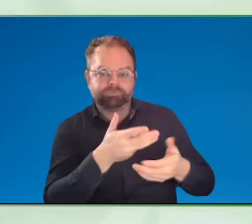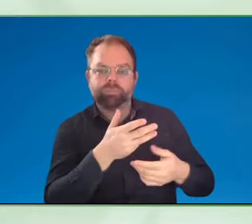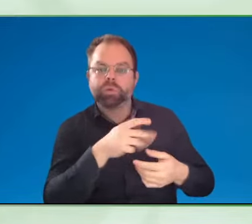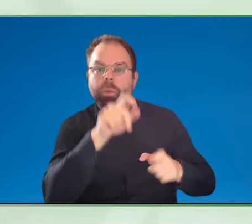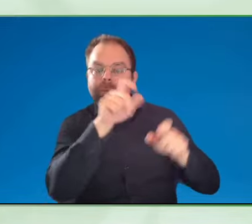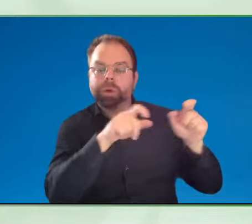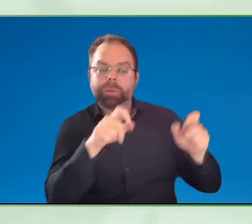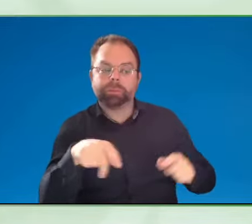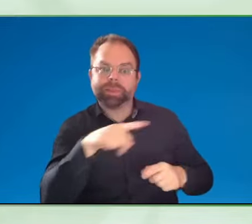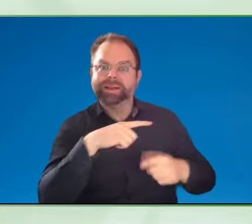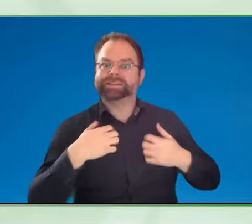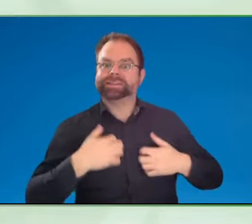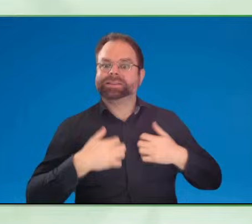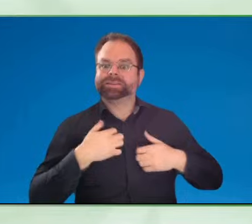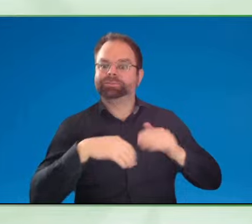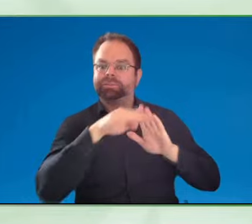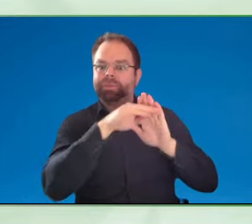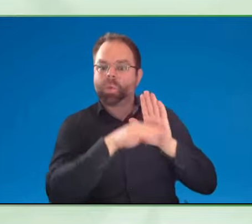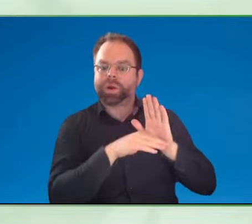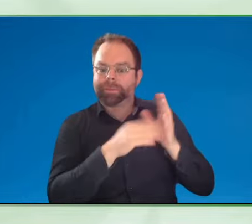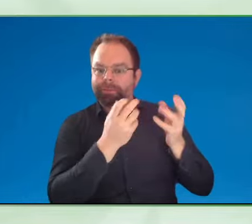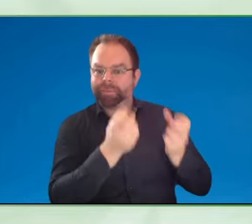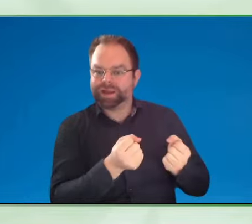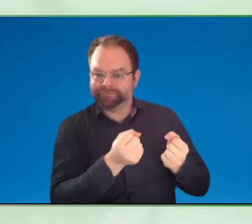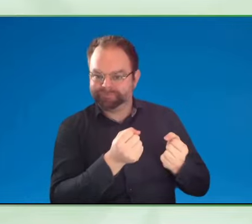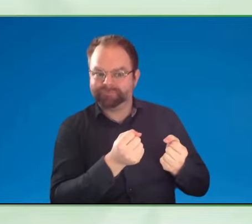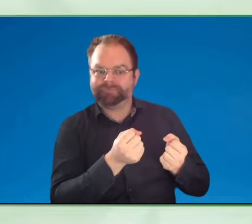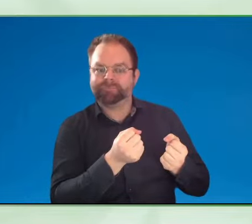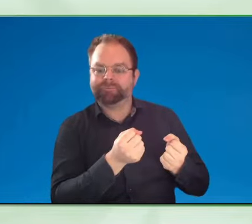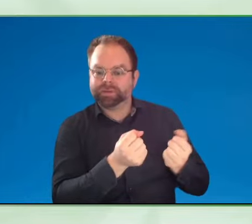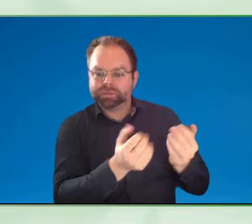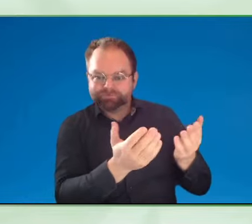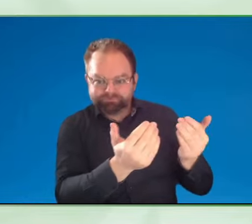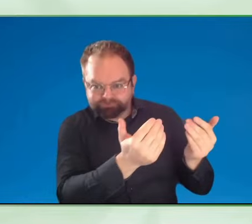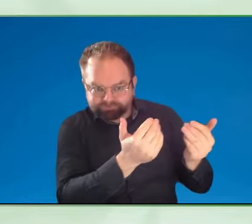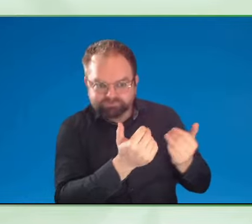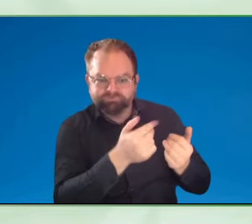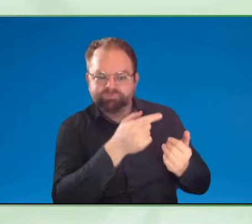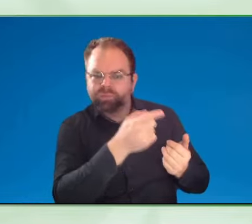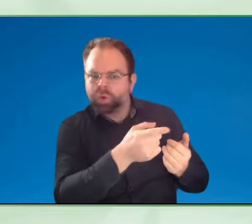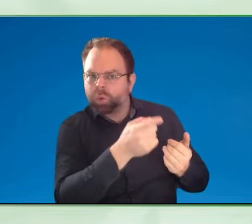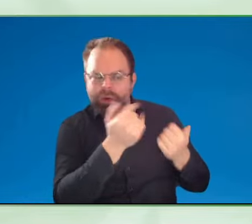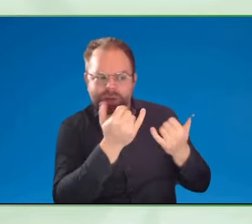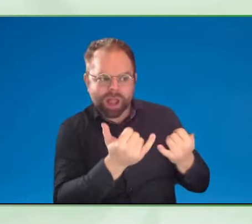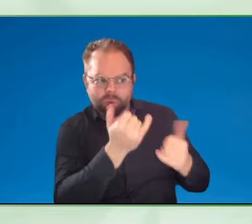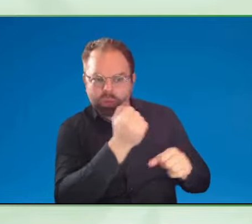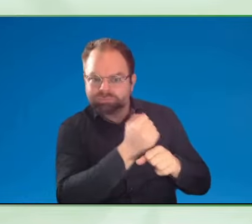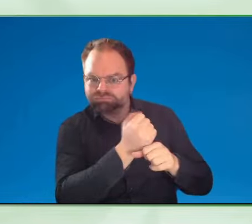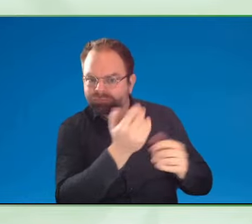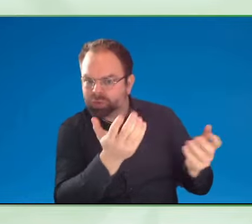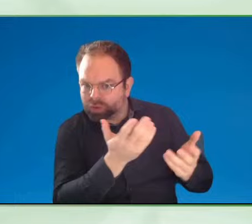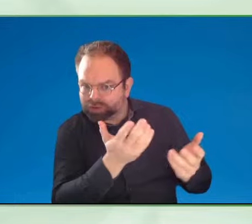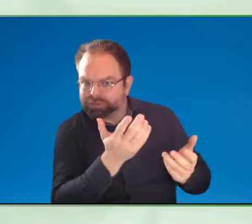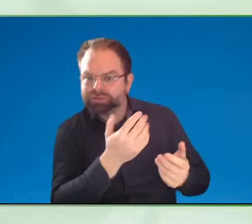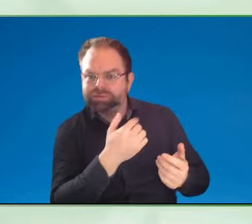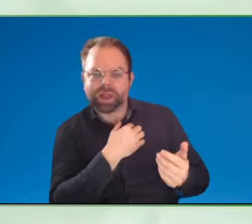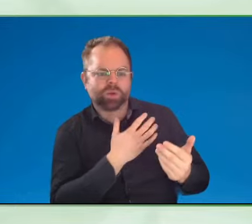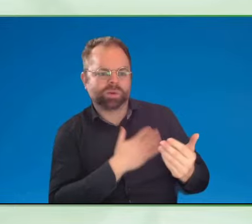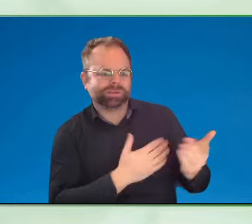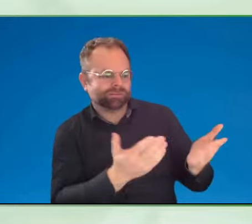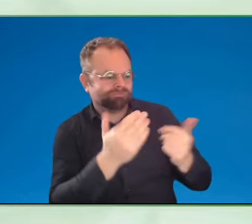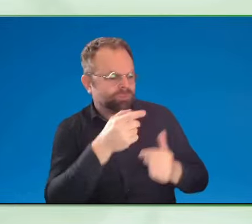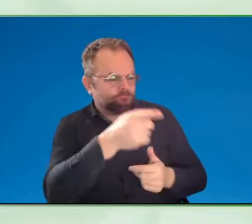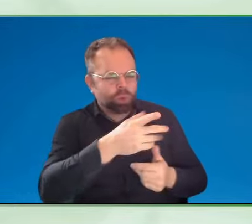We have got places where you learn with your hands and we have little activities that children